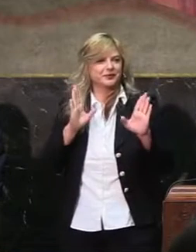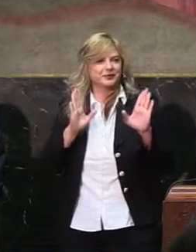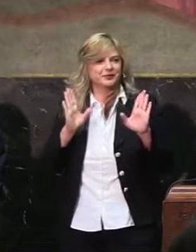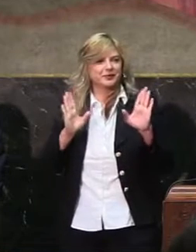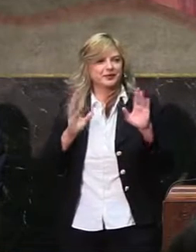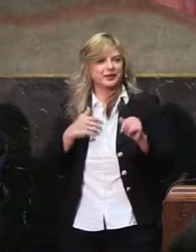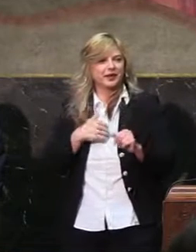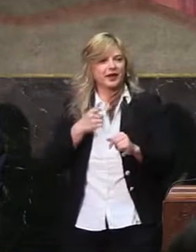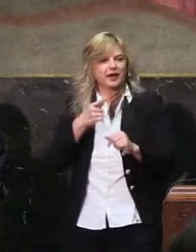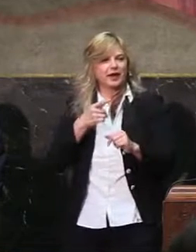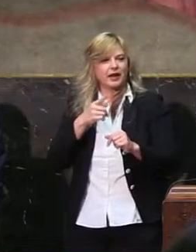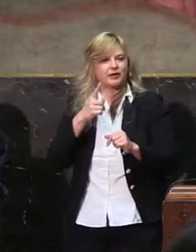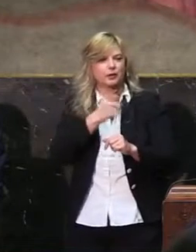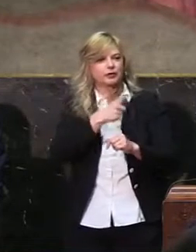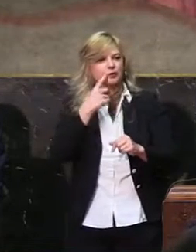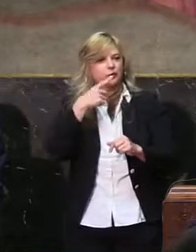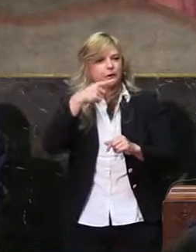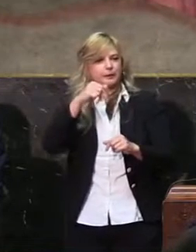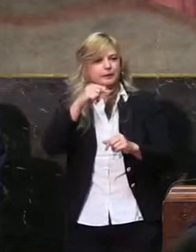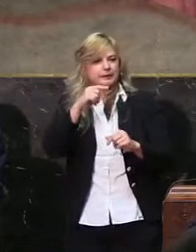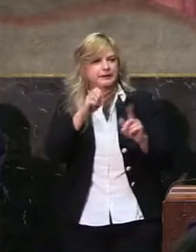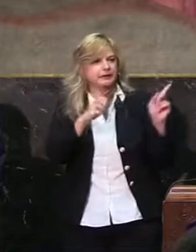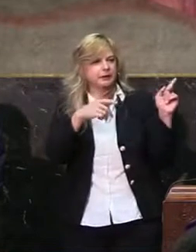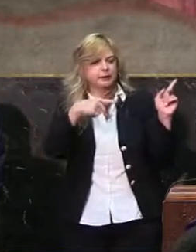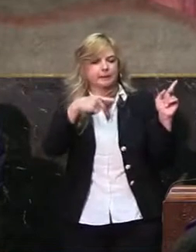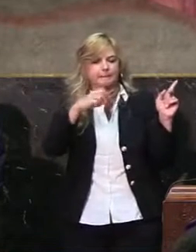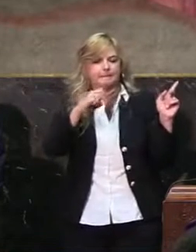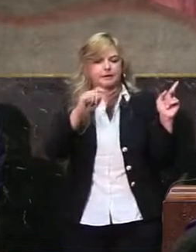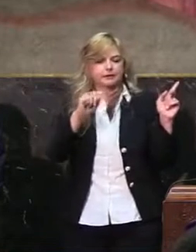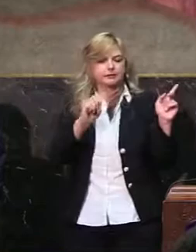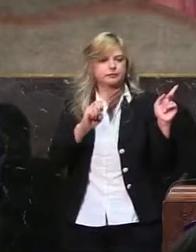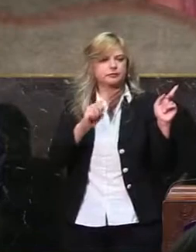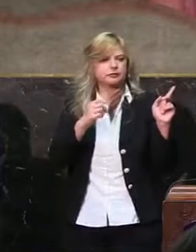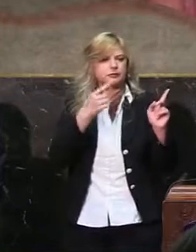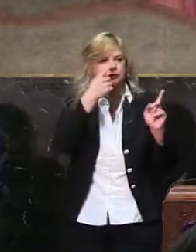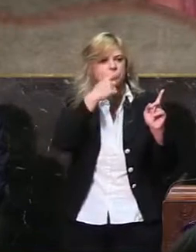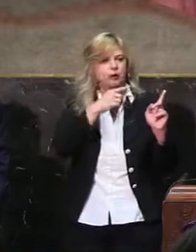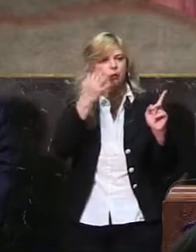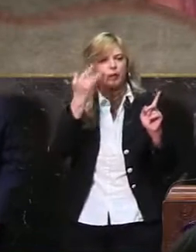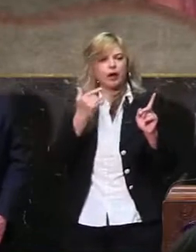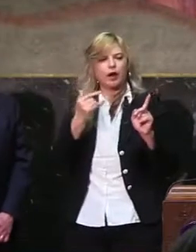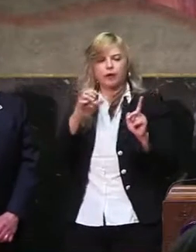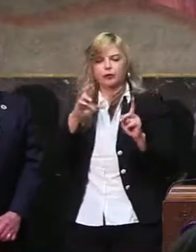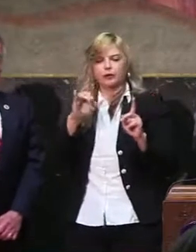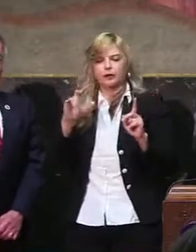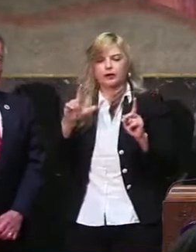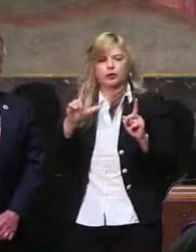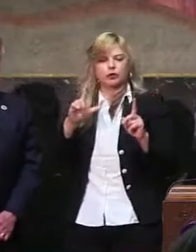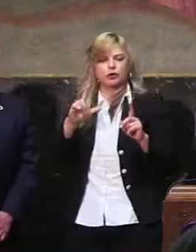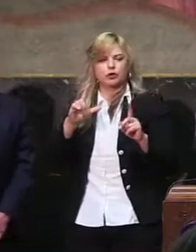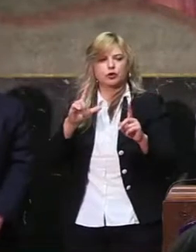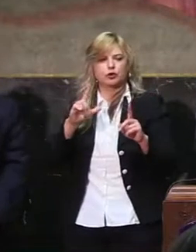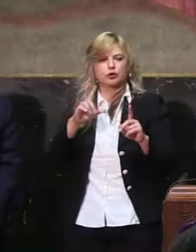question if you could... why our criminal defense attorney are in addition to the DA